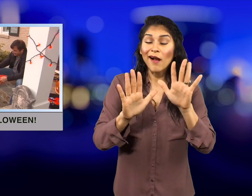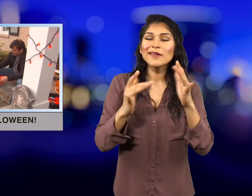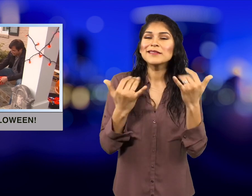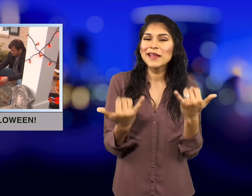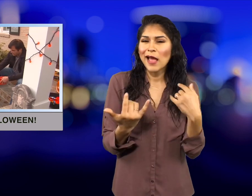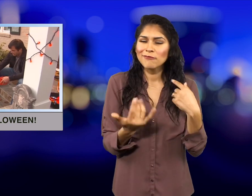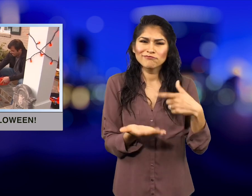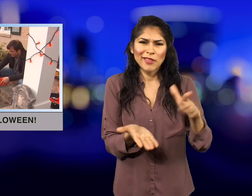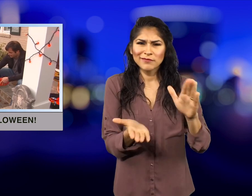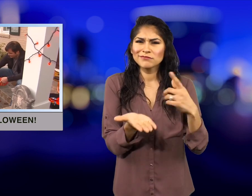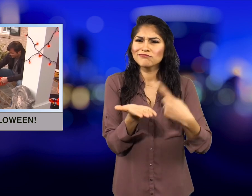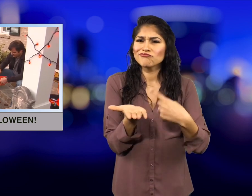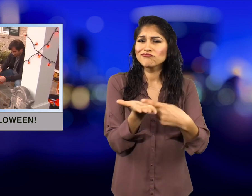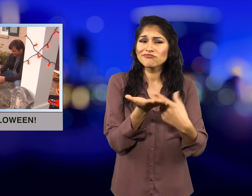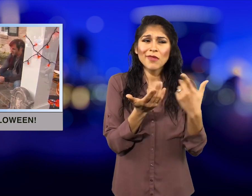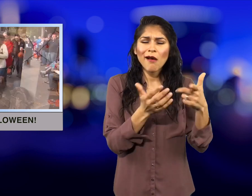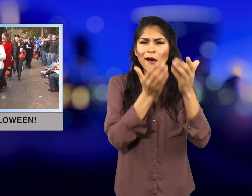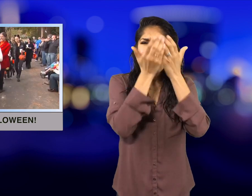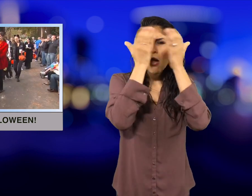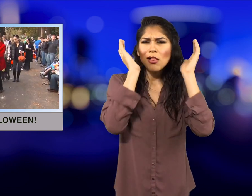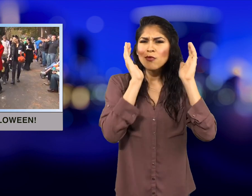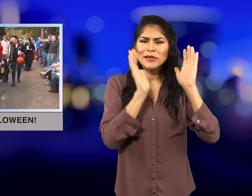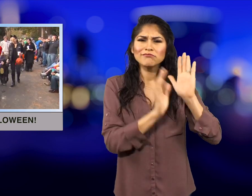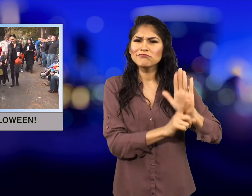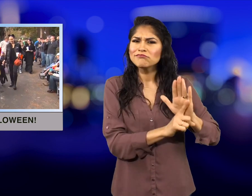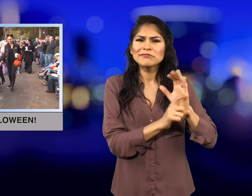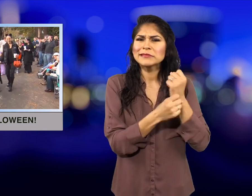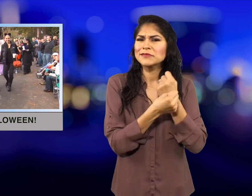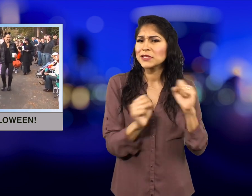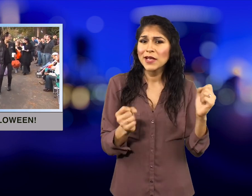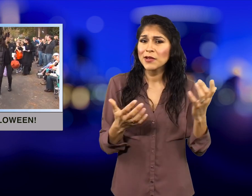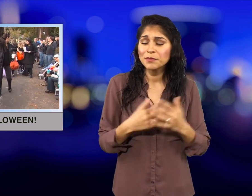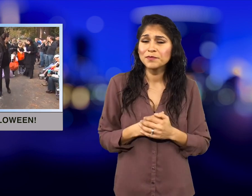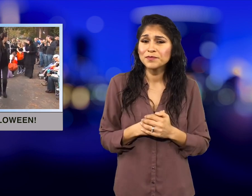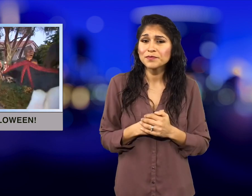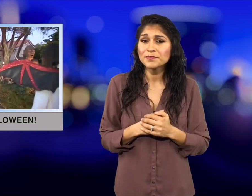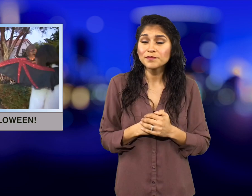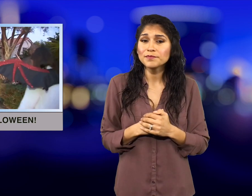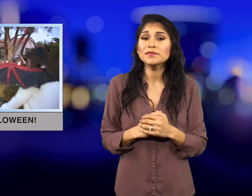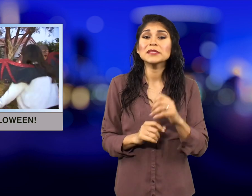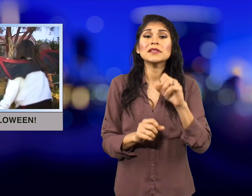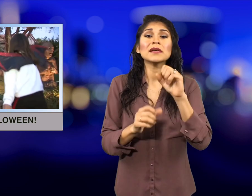Now let's discuss safety.